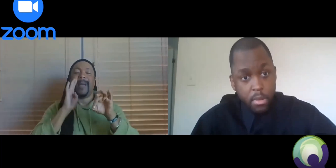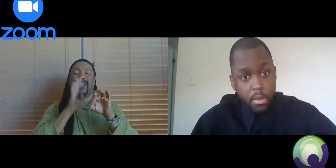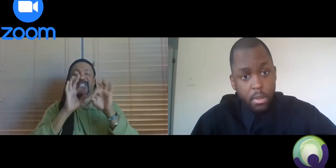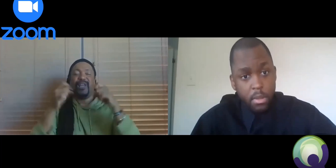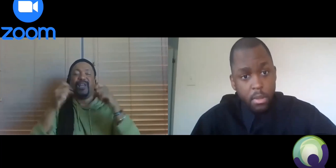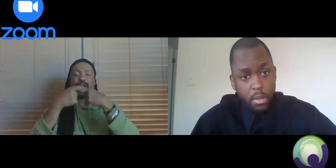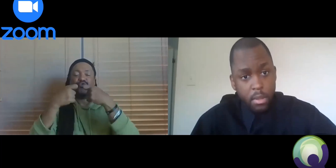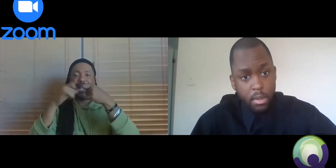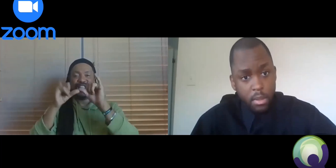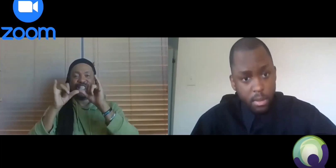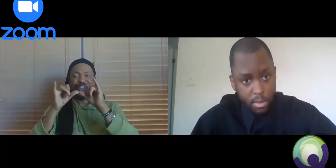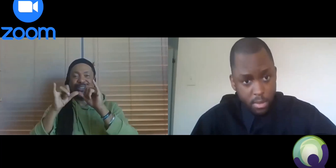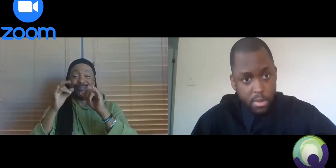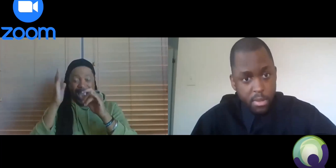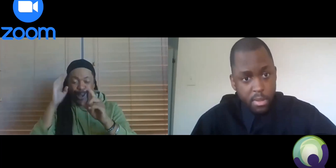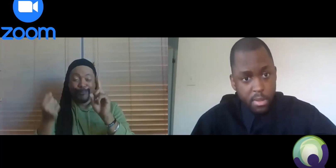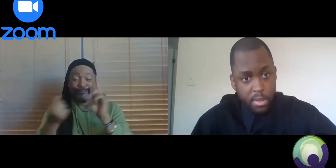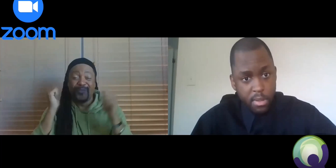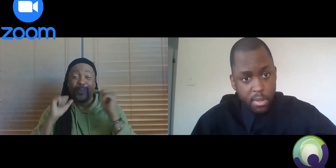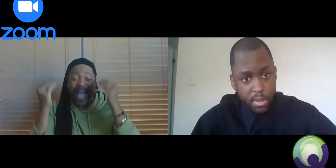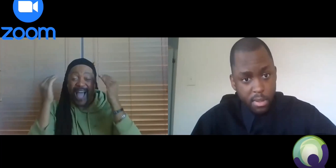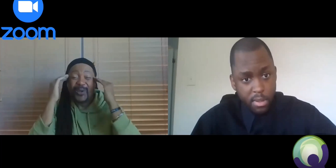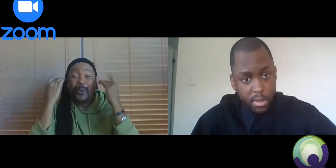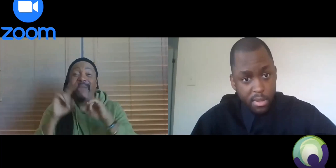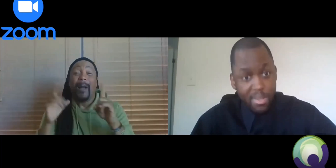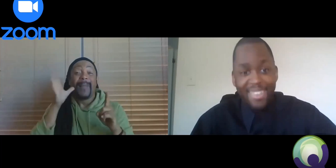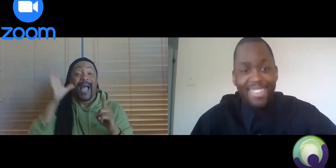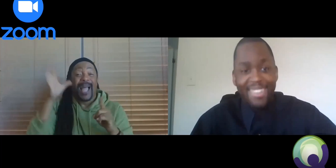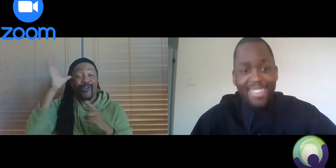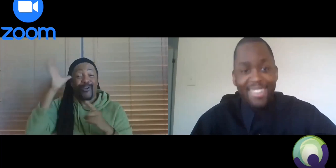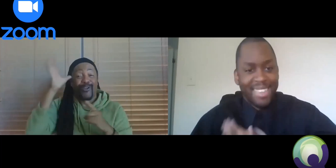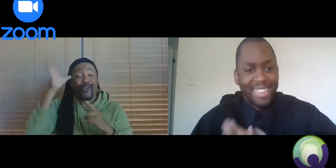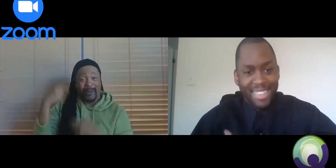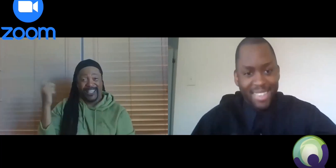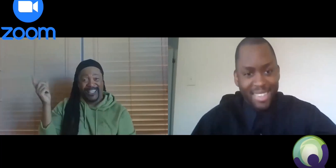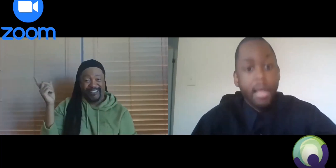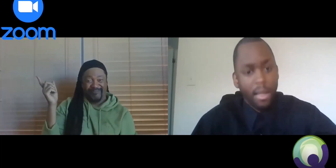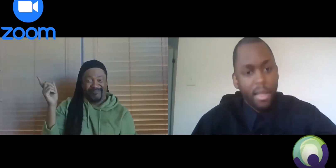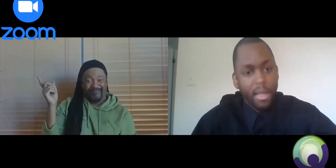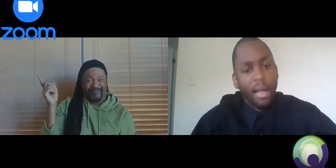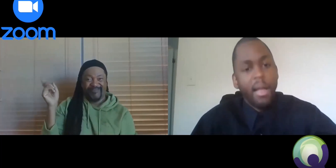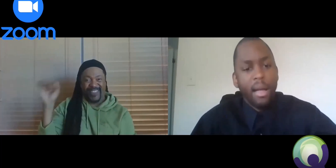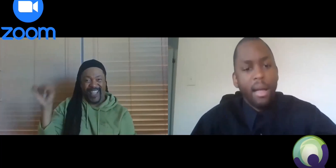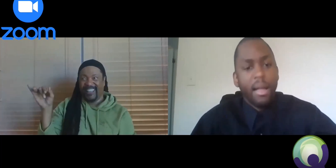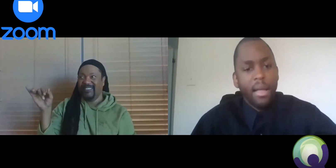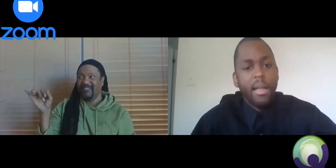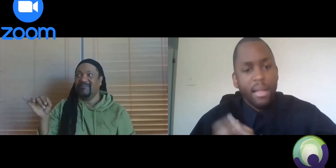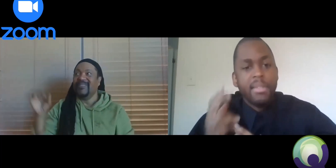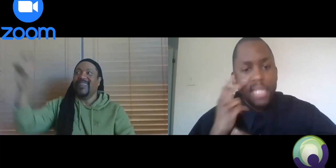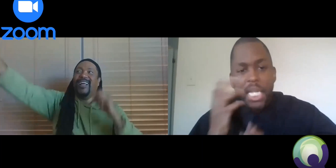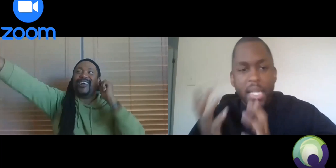I earned my Bachelor’s degree in electrical engineering. I know I’m off topic about the drama,